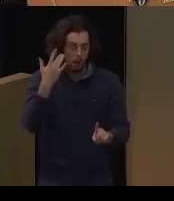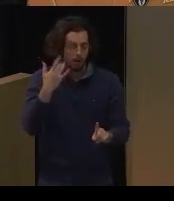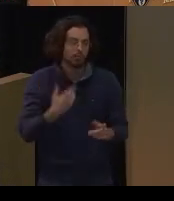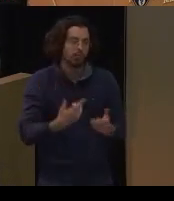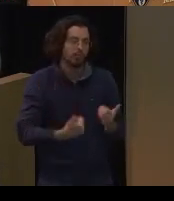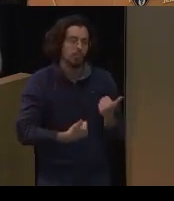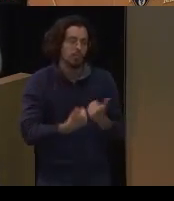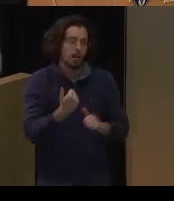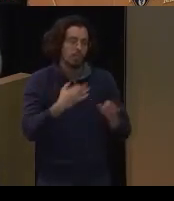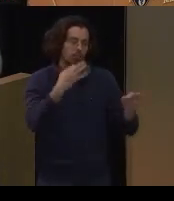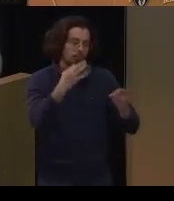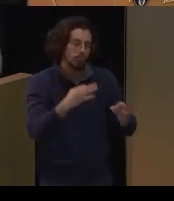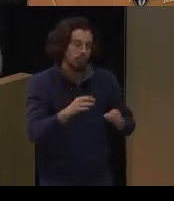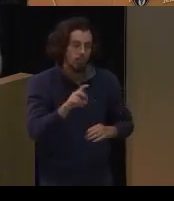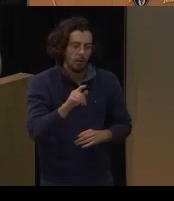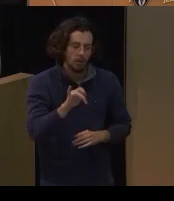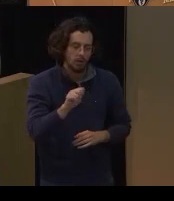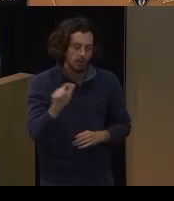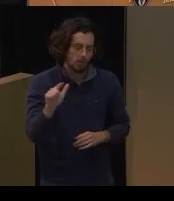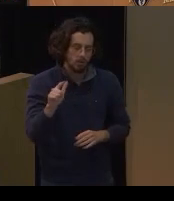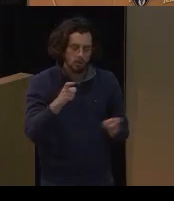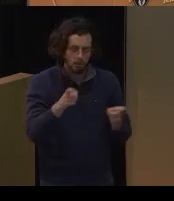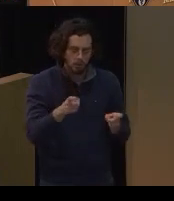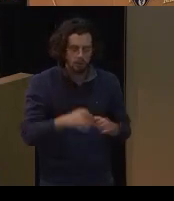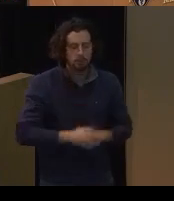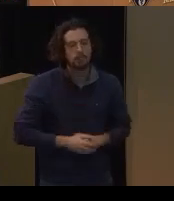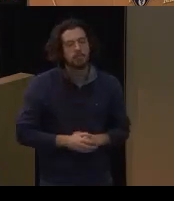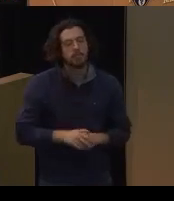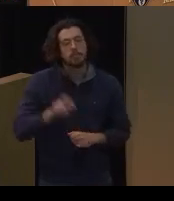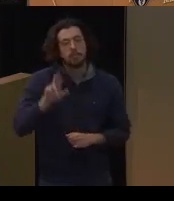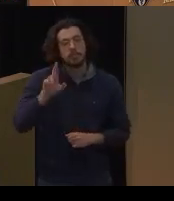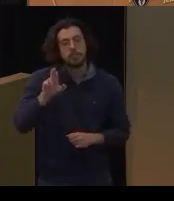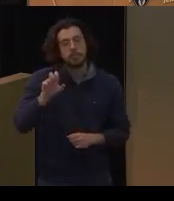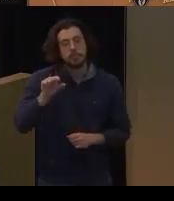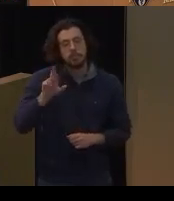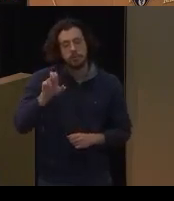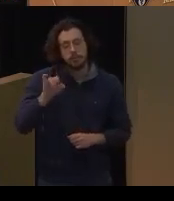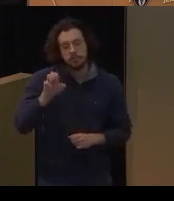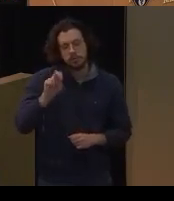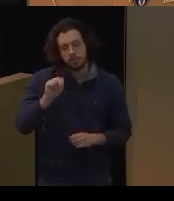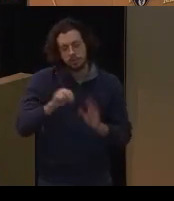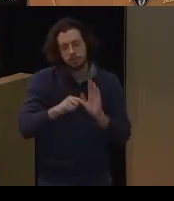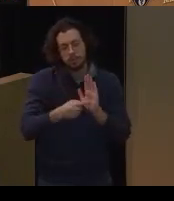of volitional control so the um regression model suggested that eight components were sufficient